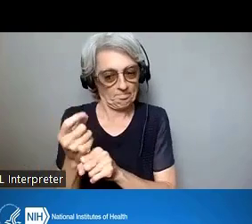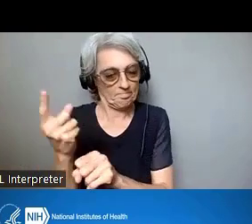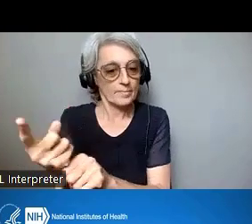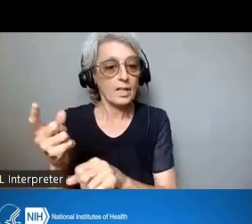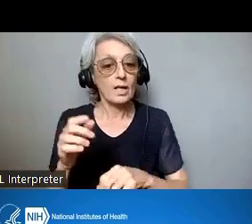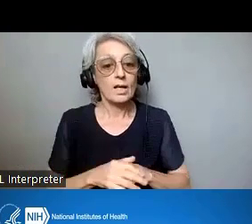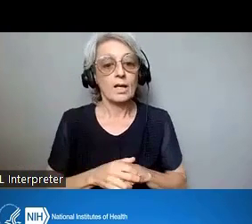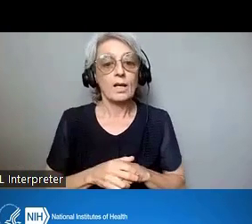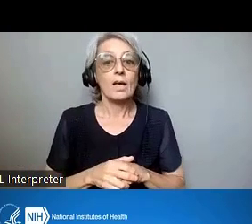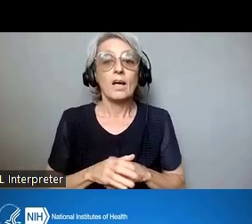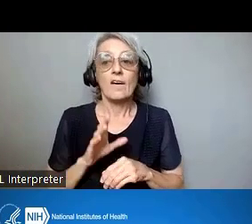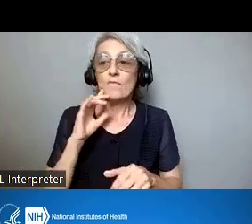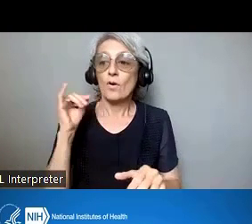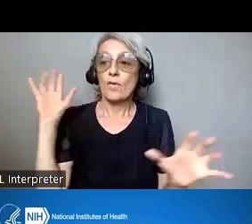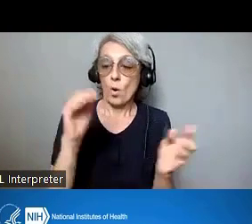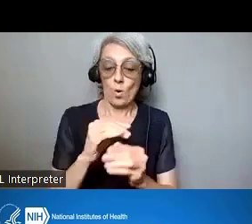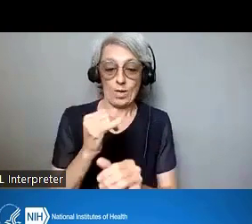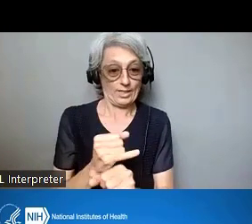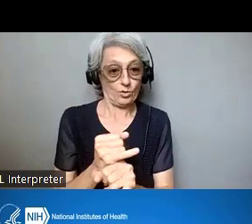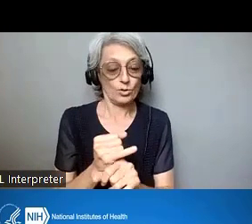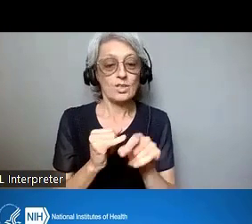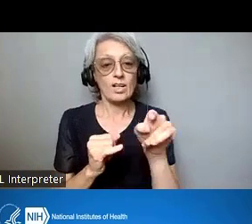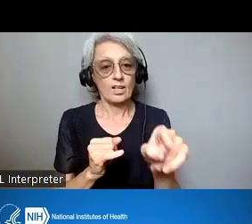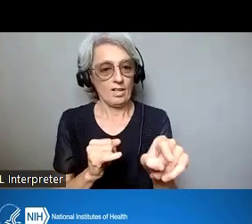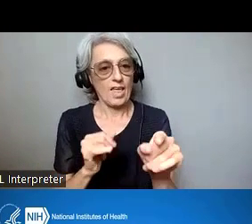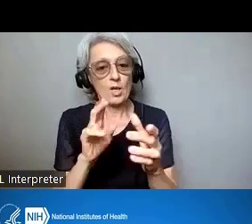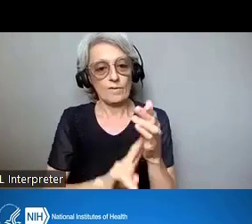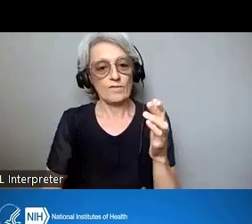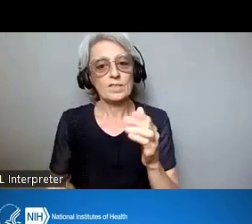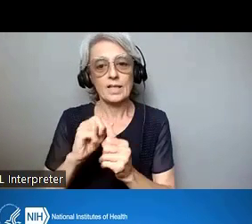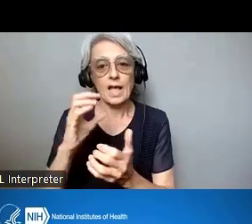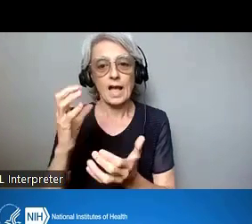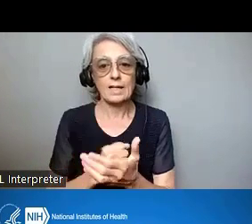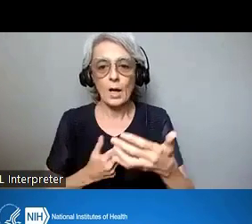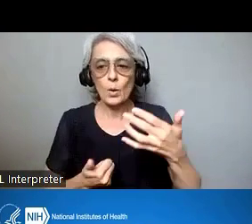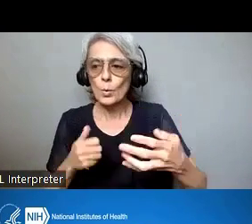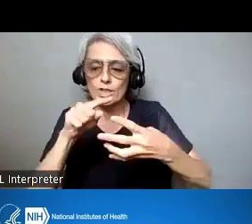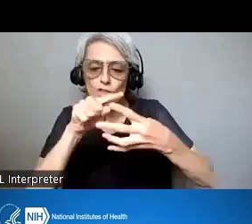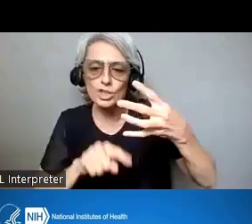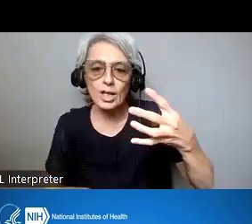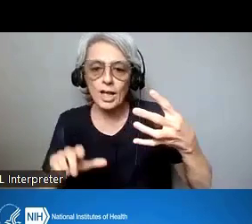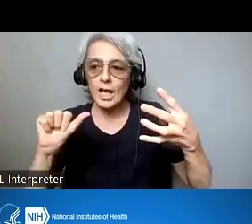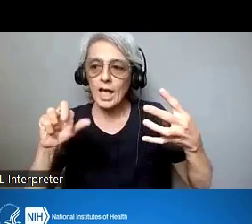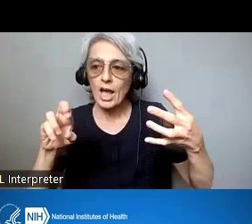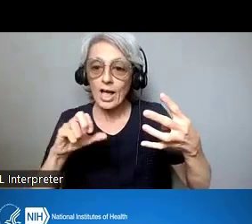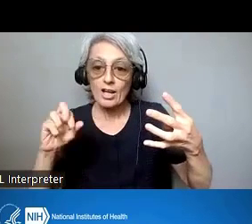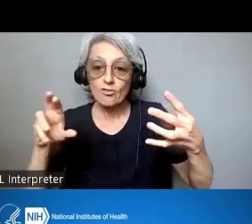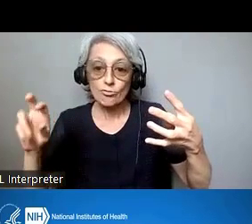Painted Desert University would be eligible for A, both the AREA and REAP R15 programs;